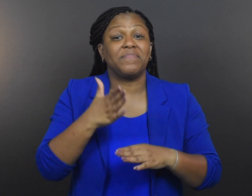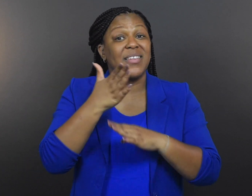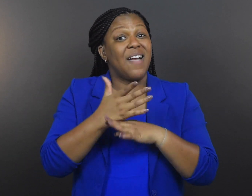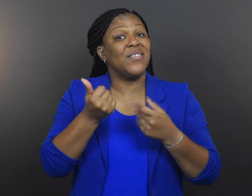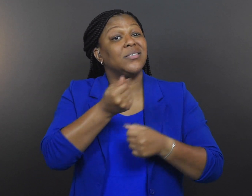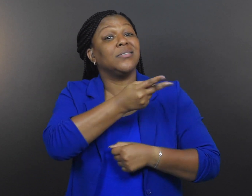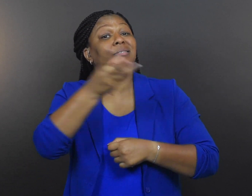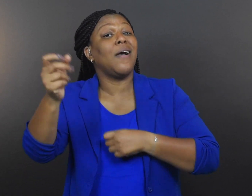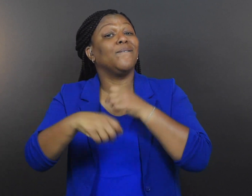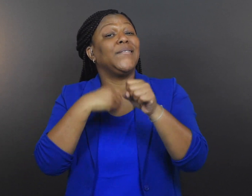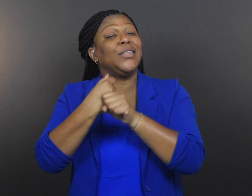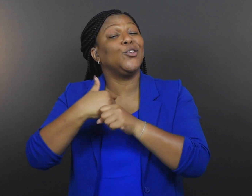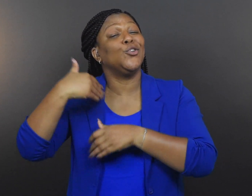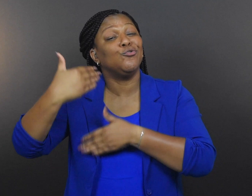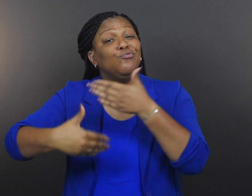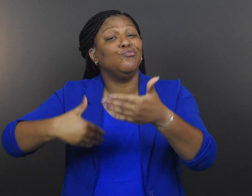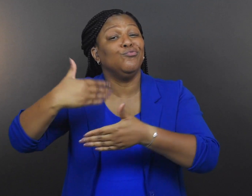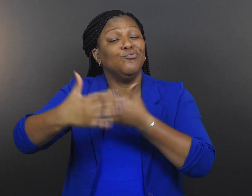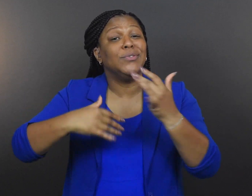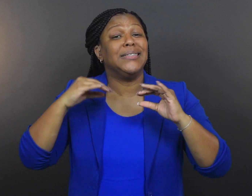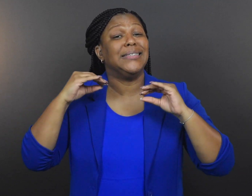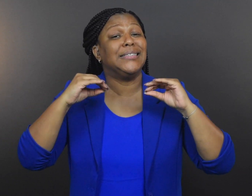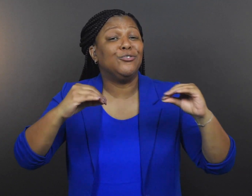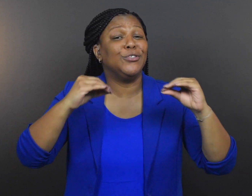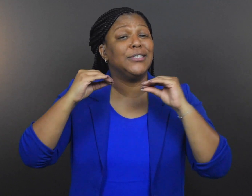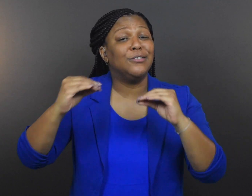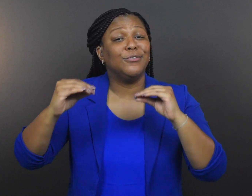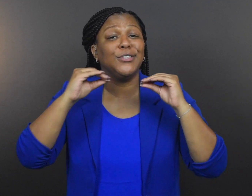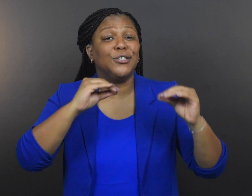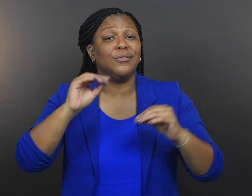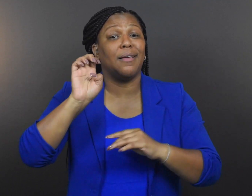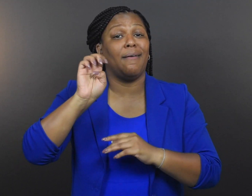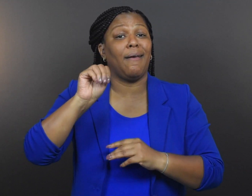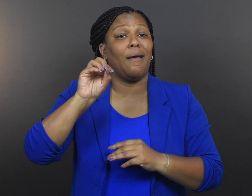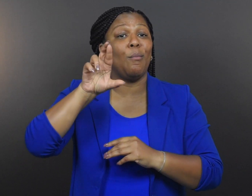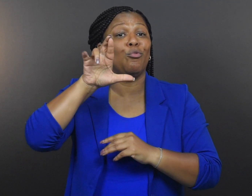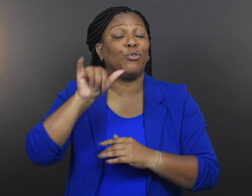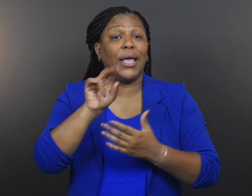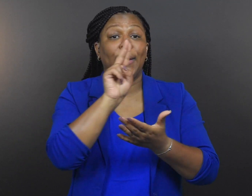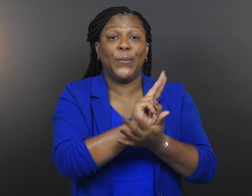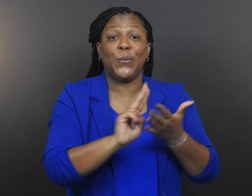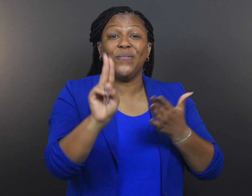After several years teaching at Emory University, located next door to CDC,